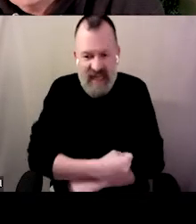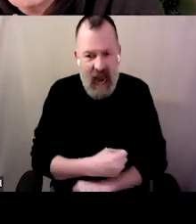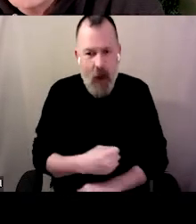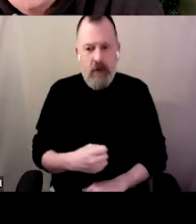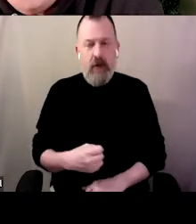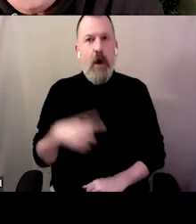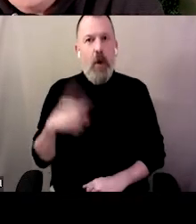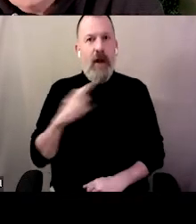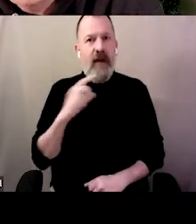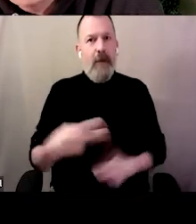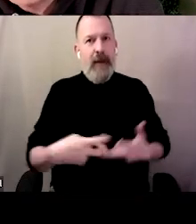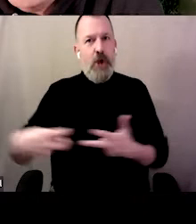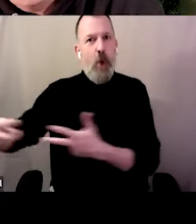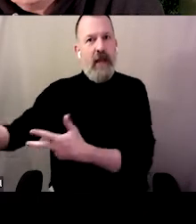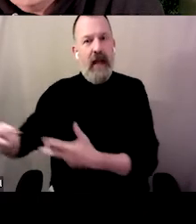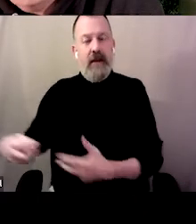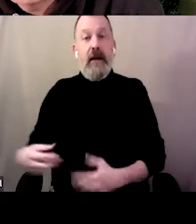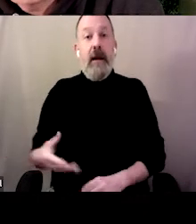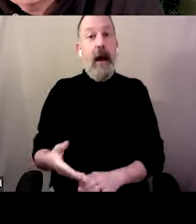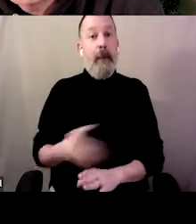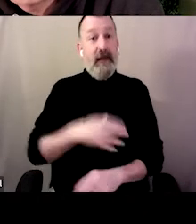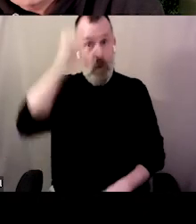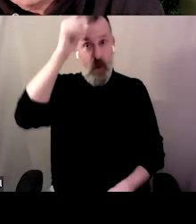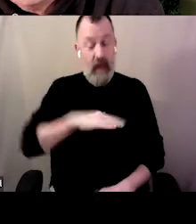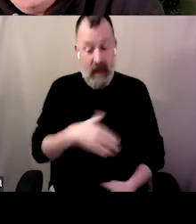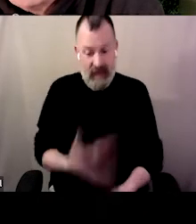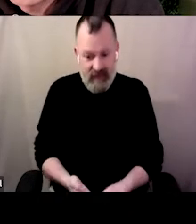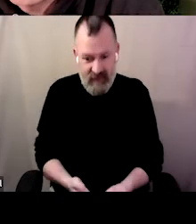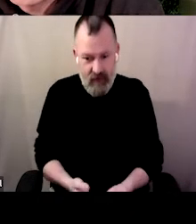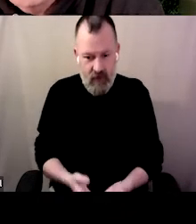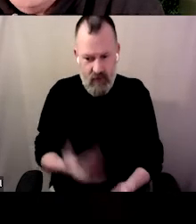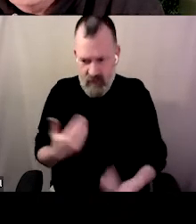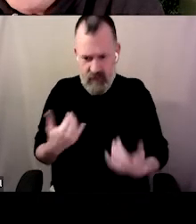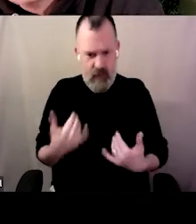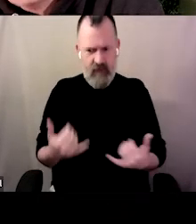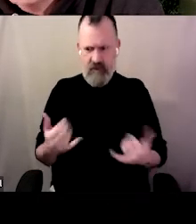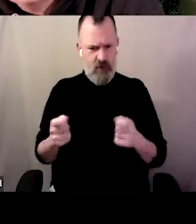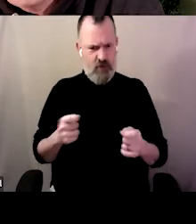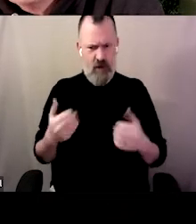CalebBarlow: And before the guy gets there, they get control back and now this is even more of a